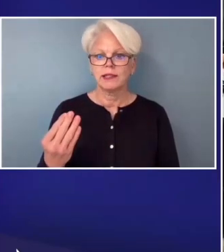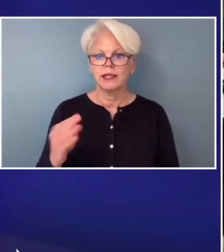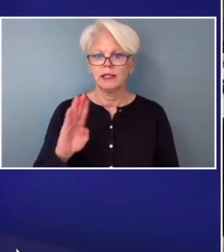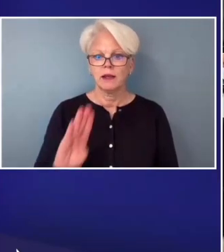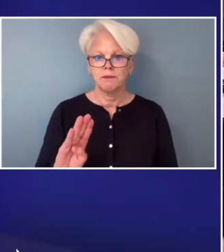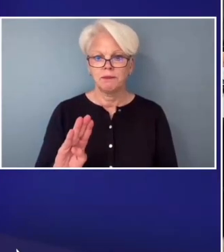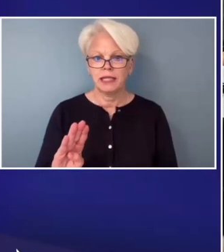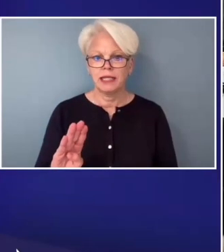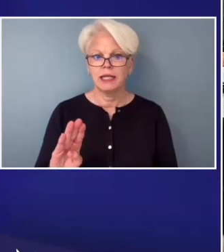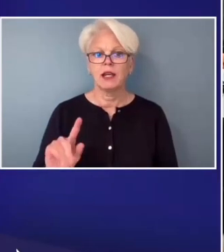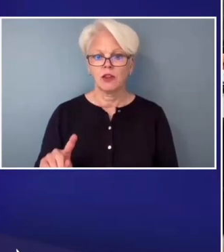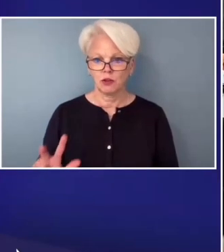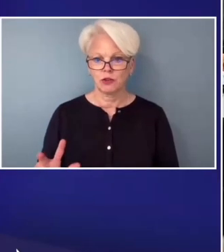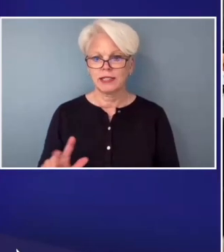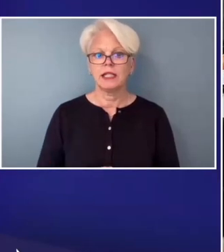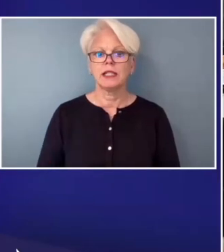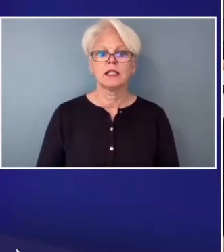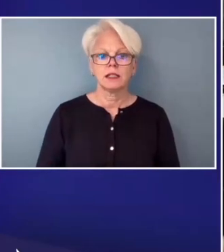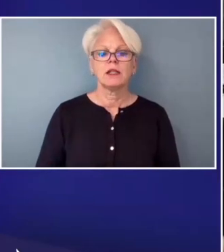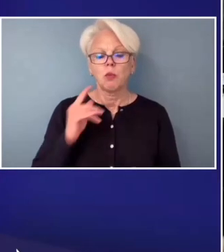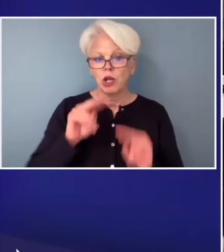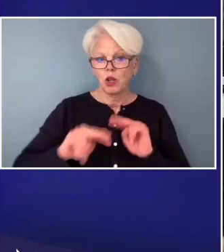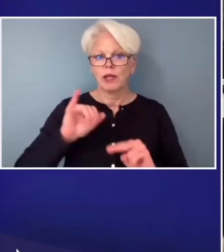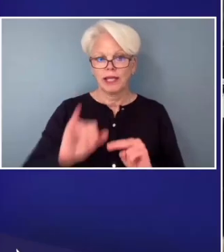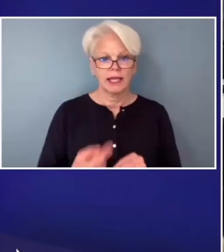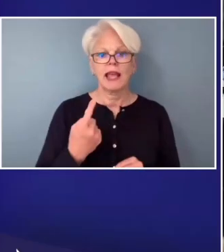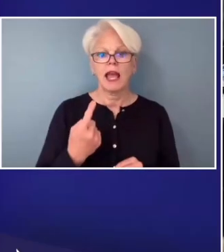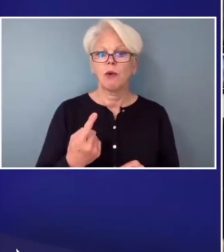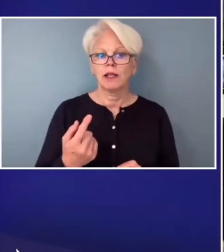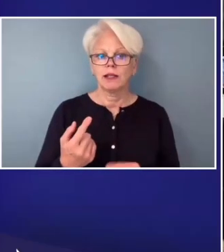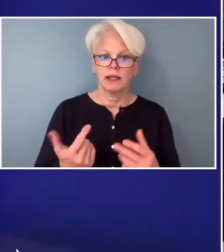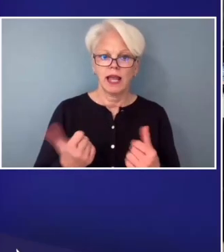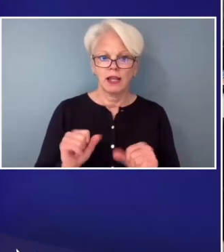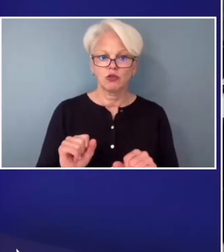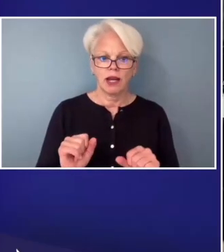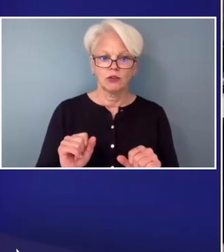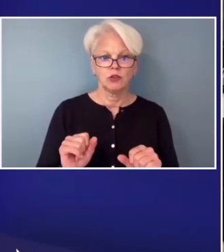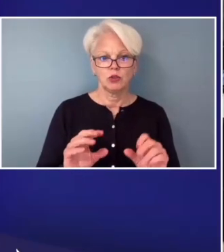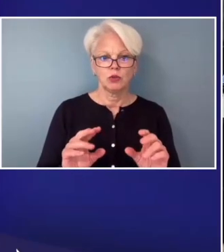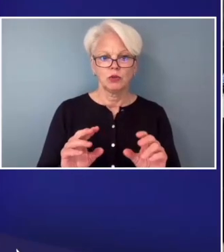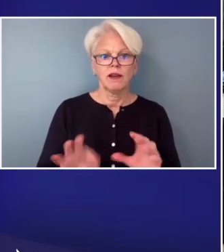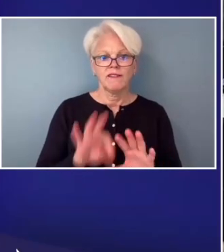Um, We are looking at that one and um, are trying trying to find a place to incorporate that as well.